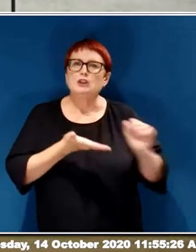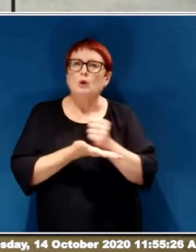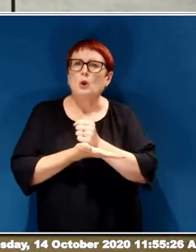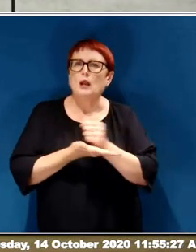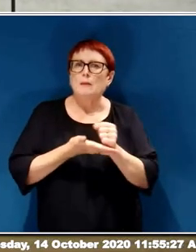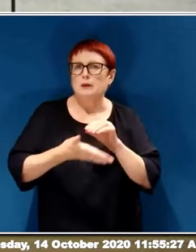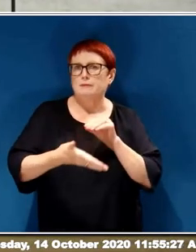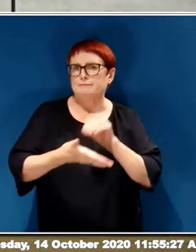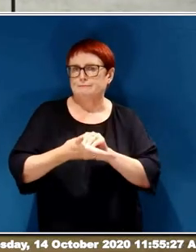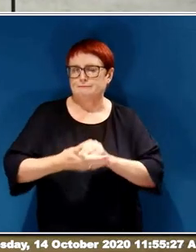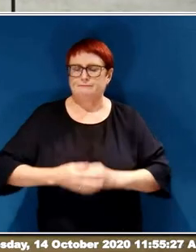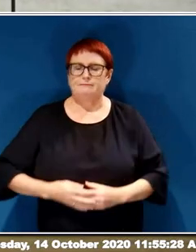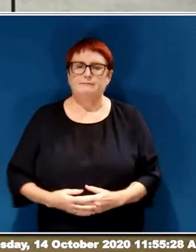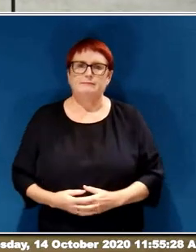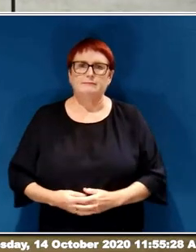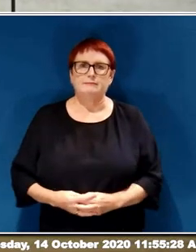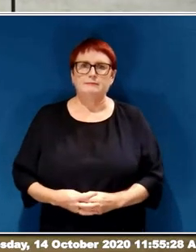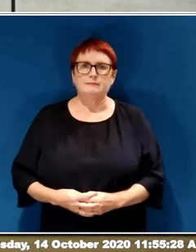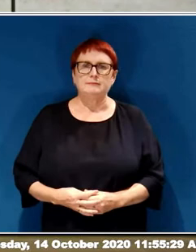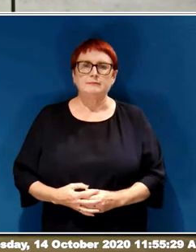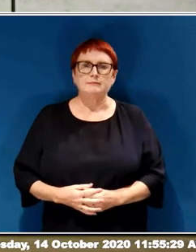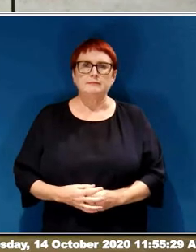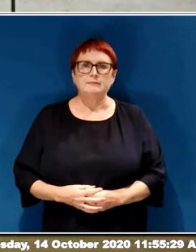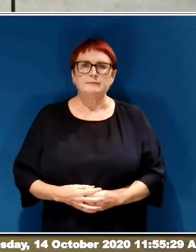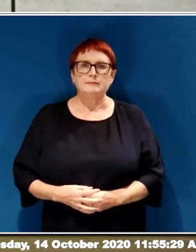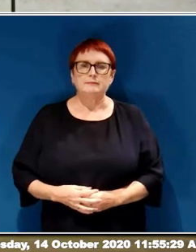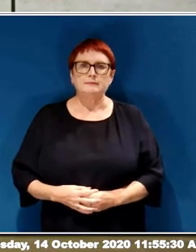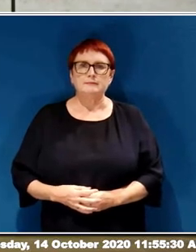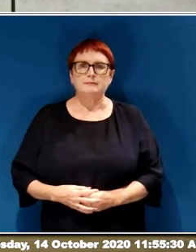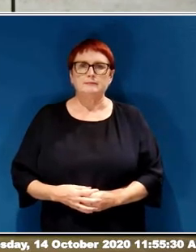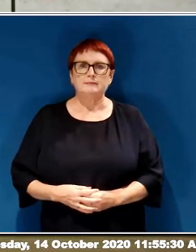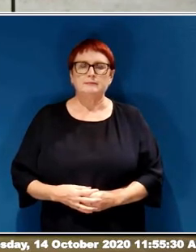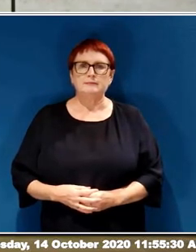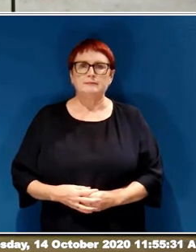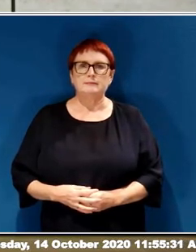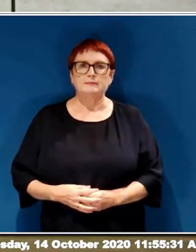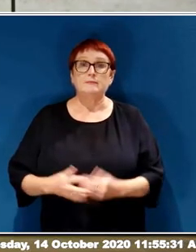You will find material annexed to this statement in Tender Bundle Part 2,